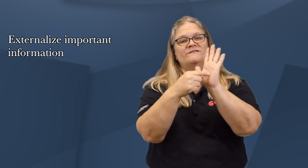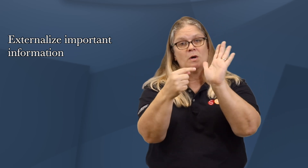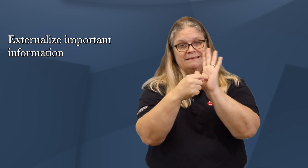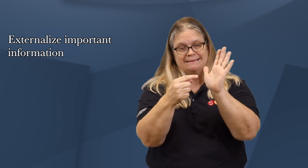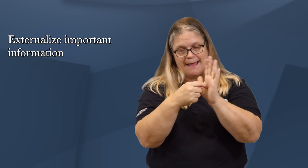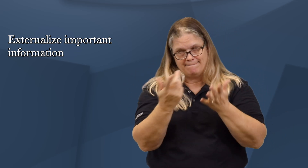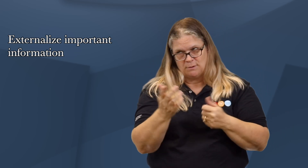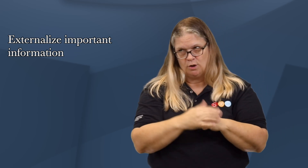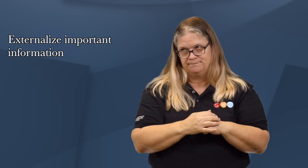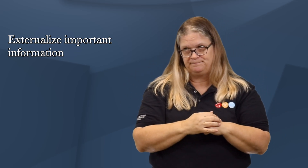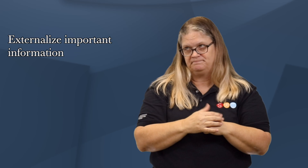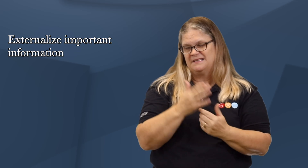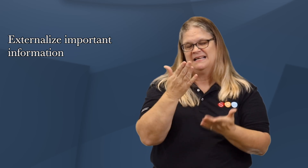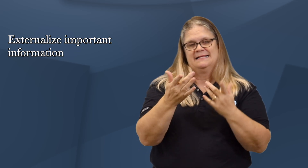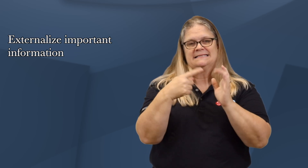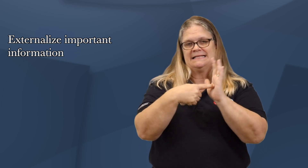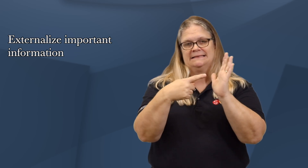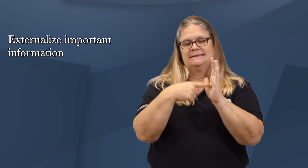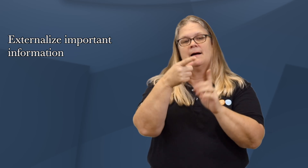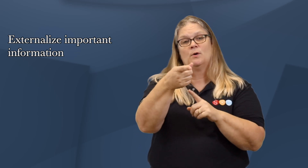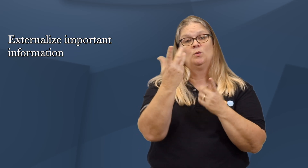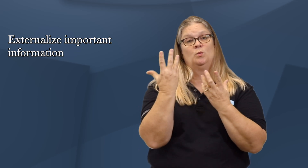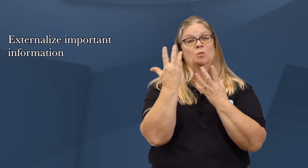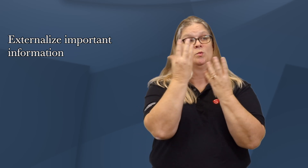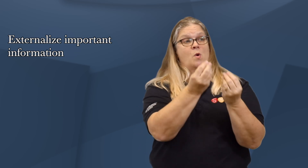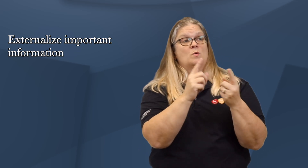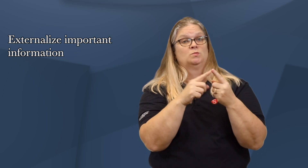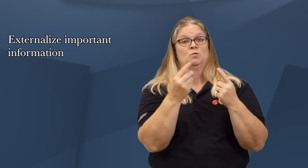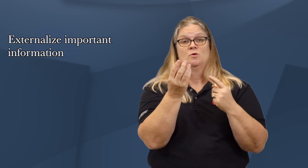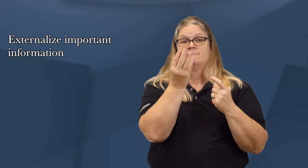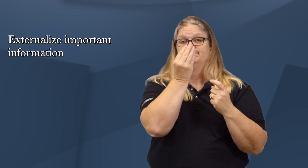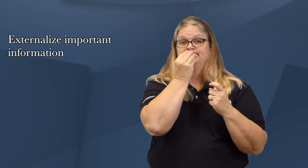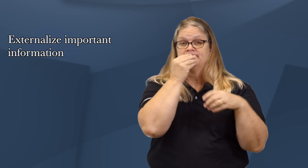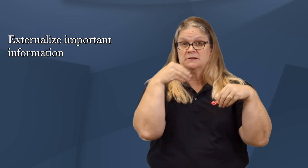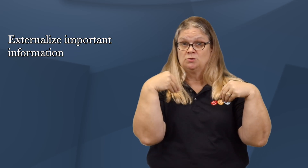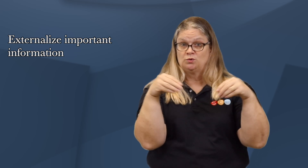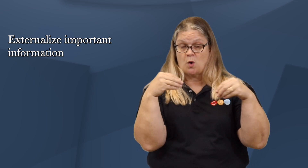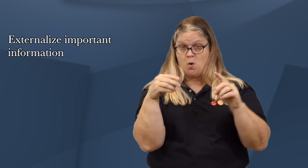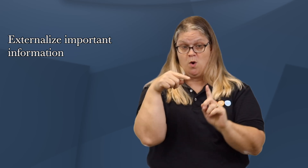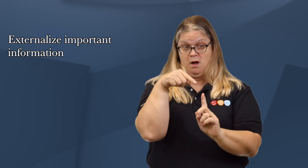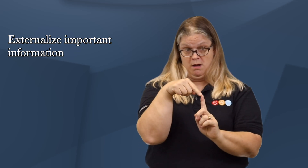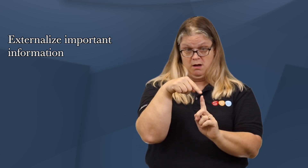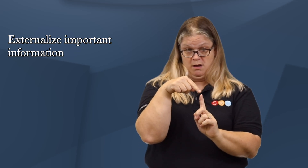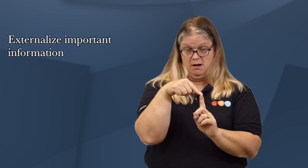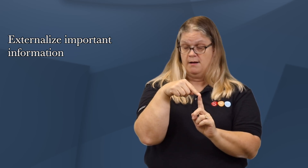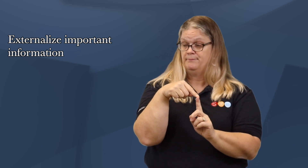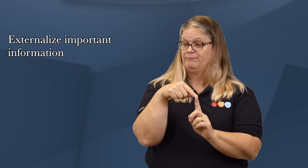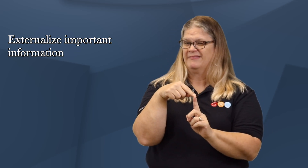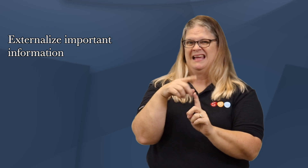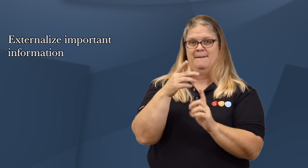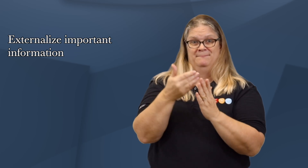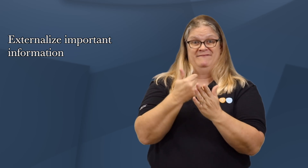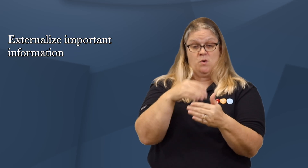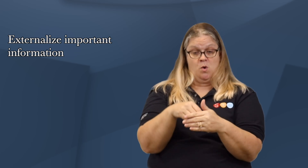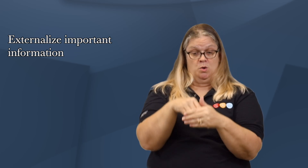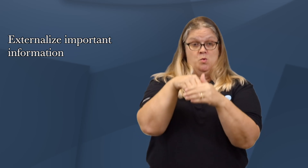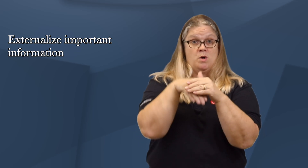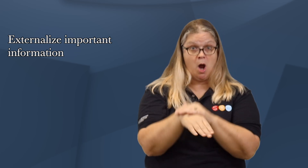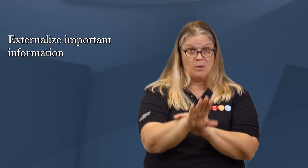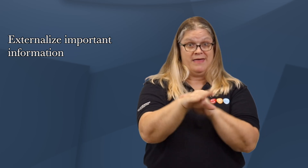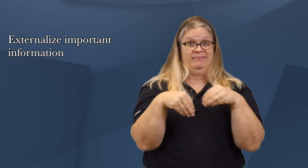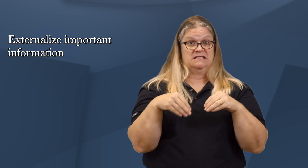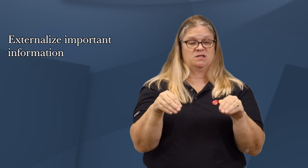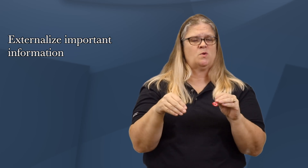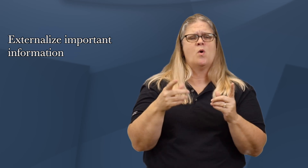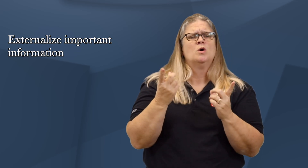For example, perhaps you go to the grocery store, and before you go into the store,